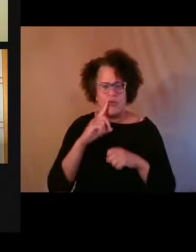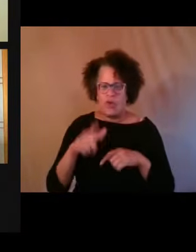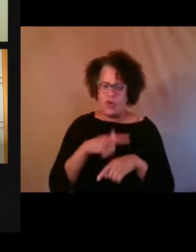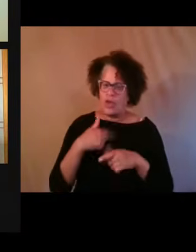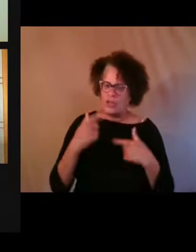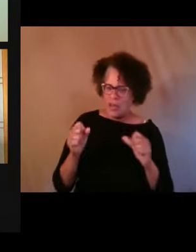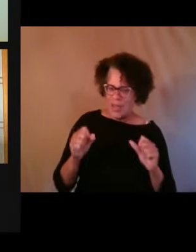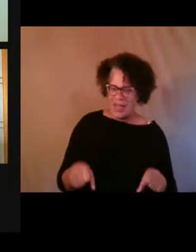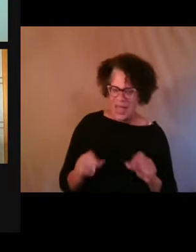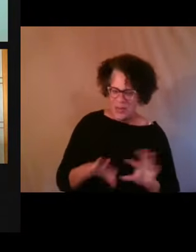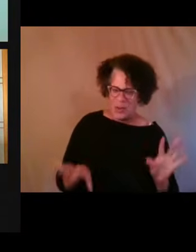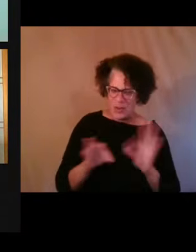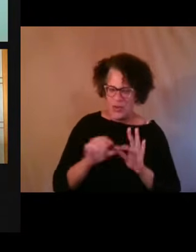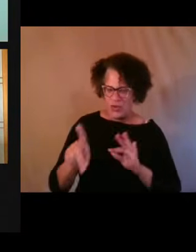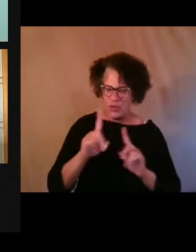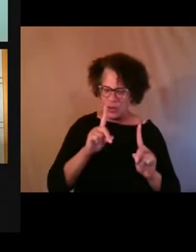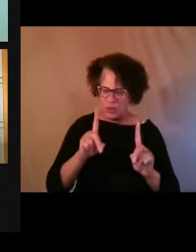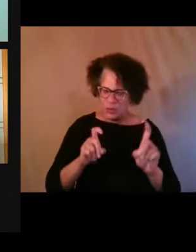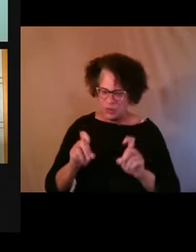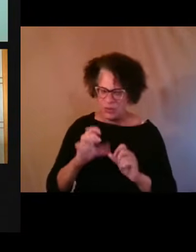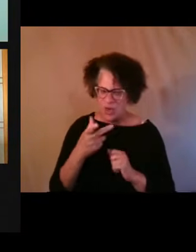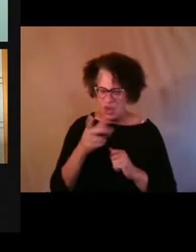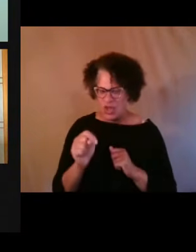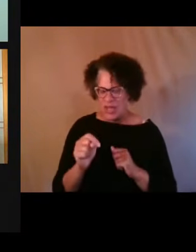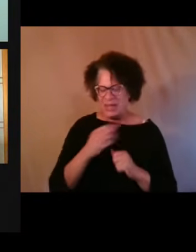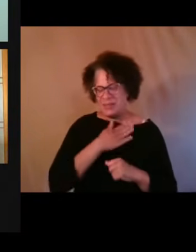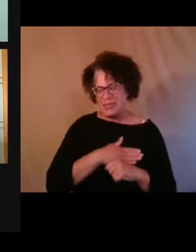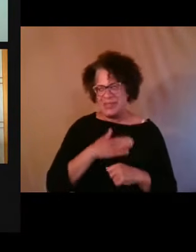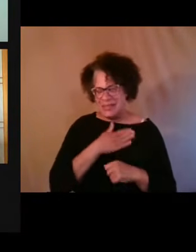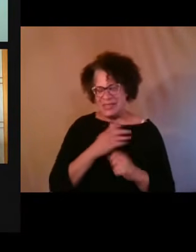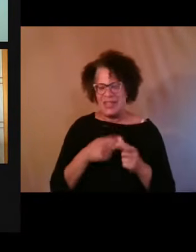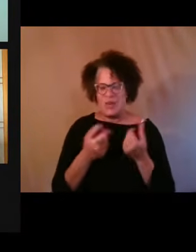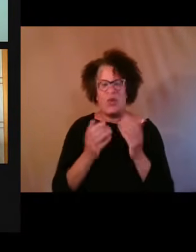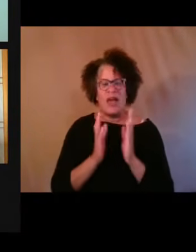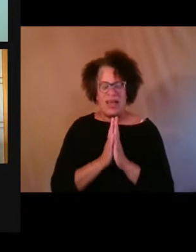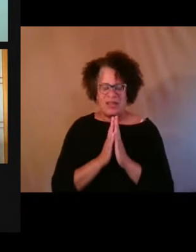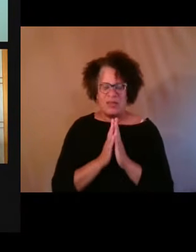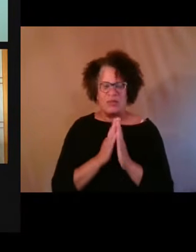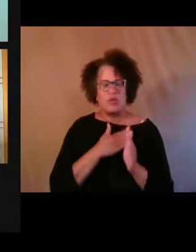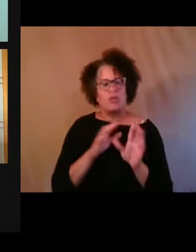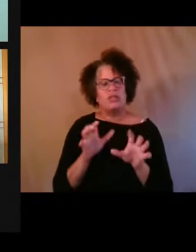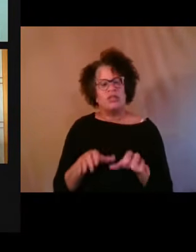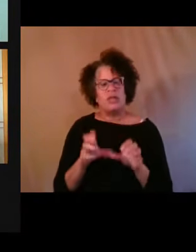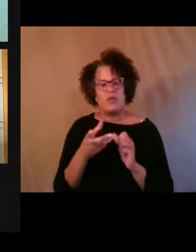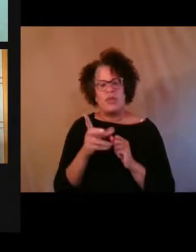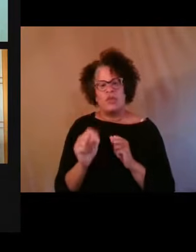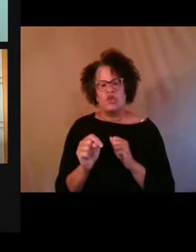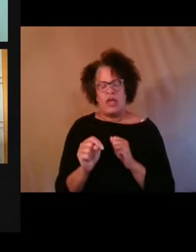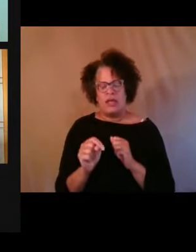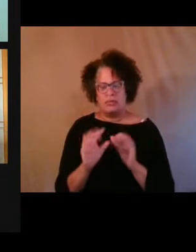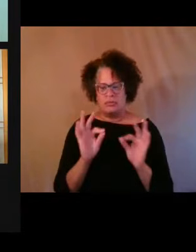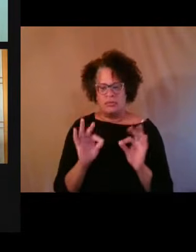without interruption, but we would love to hear your questions and we will ask them so drop them into the chat where you are. Judith and then Maru,